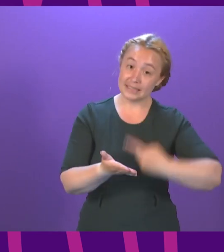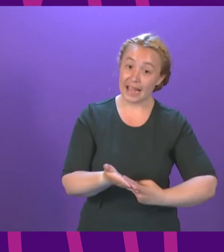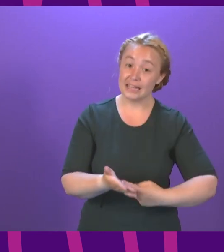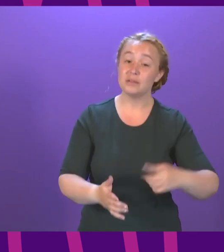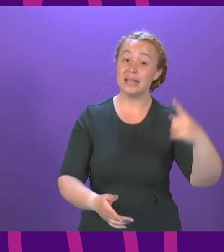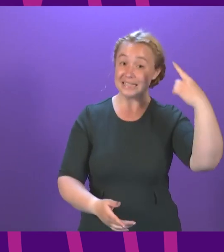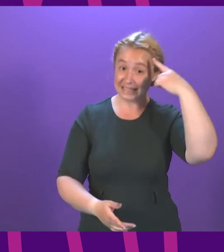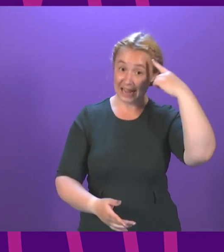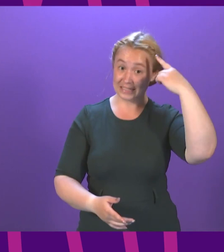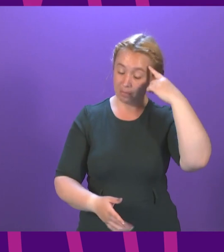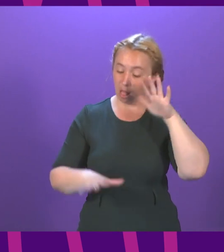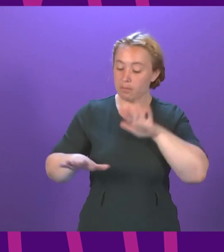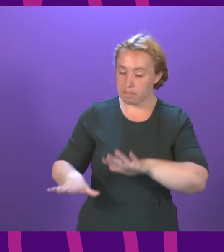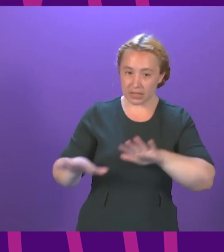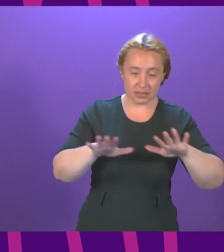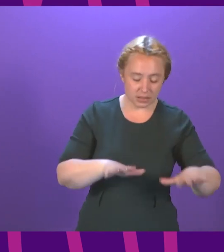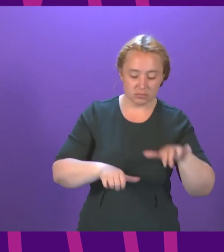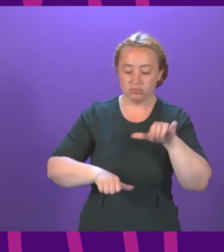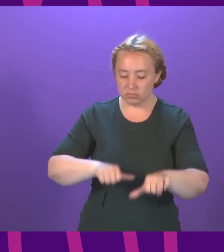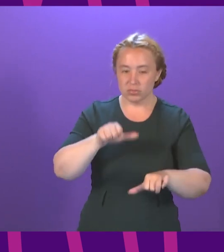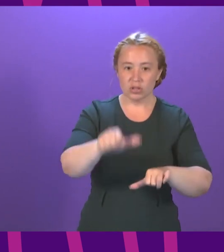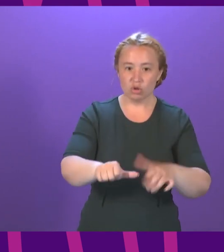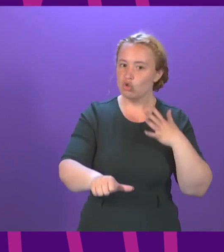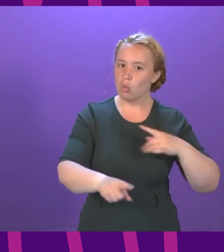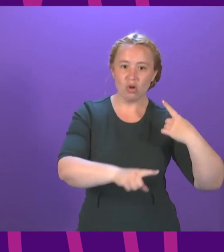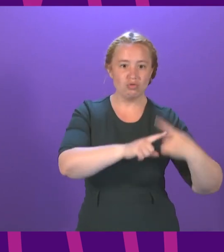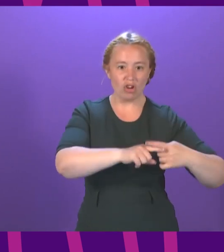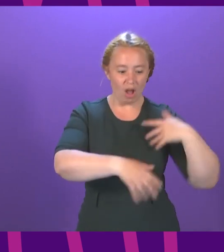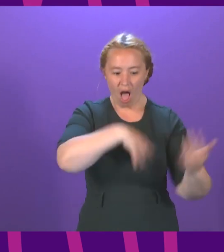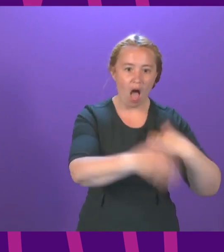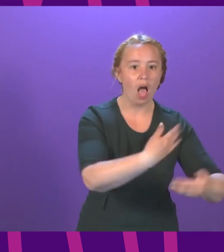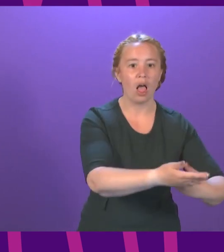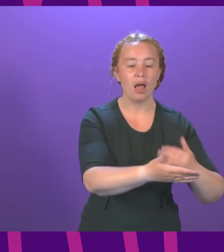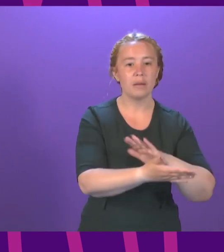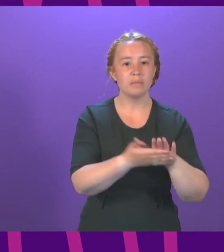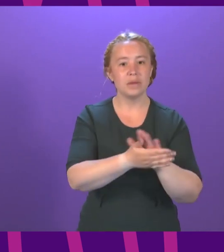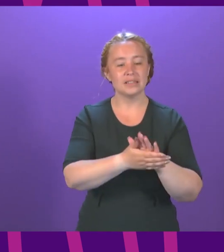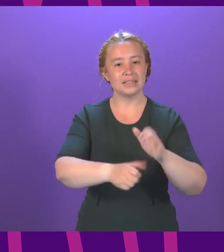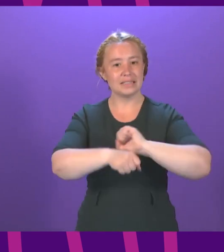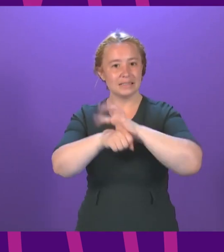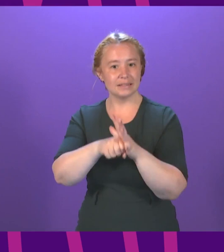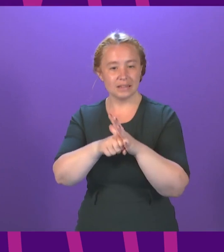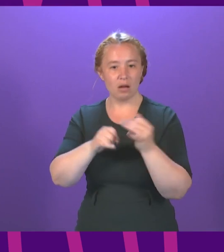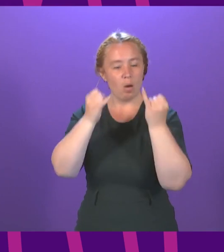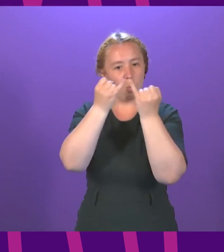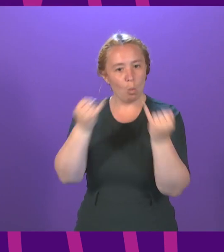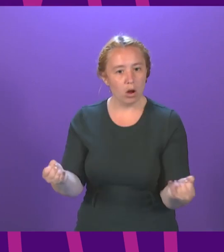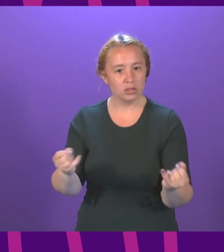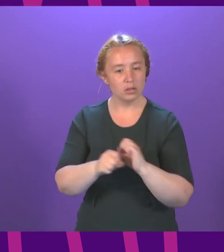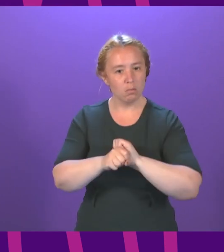not an irresponsible pace, because, in the face of a pandemic of an infectious and dangerous